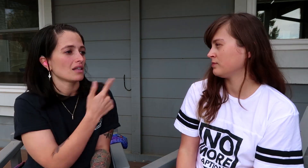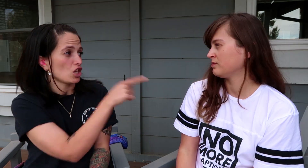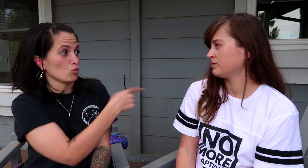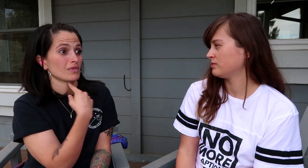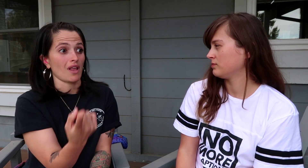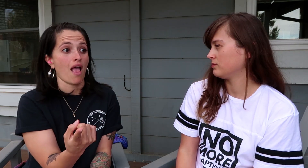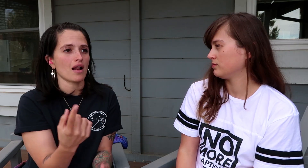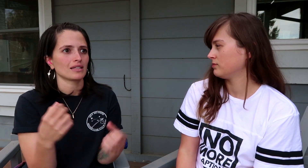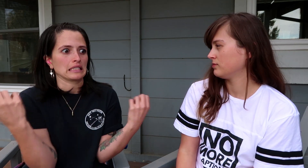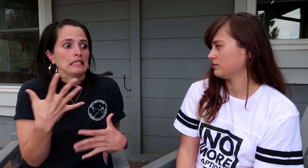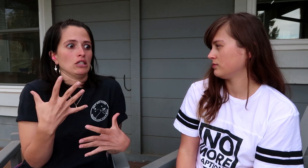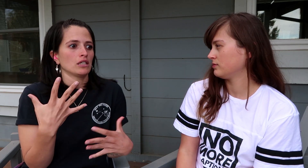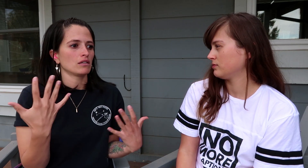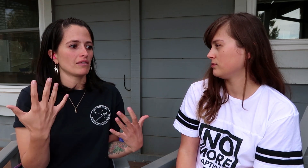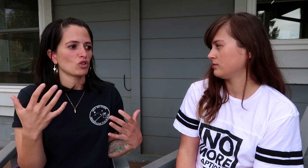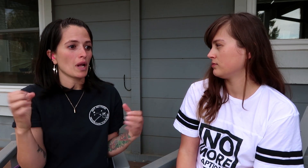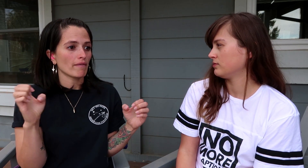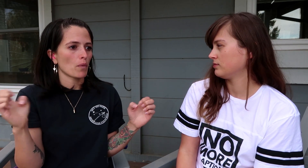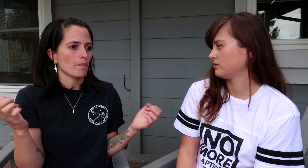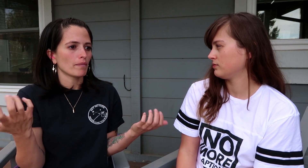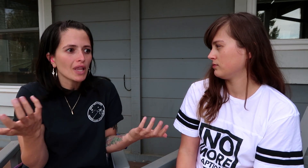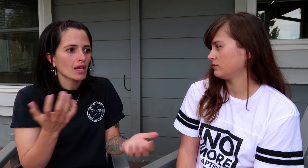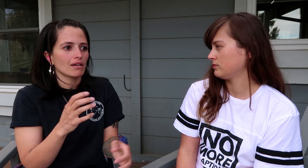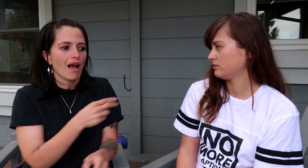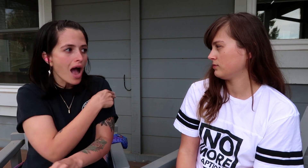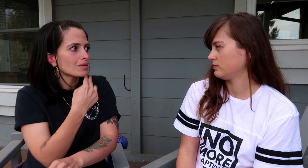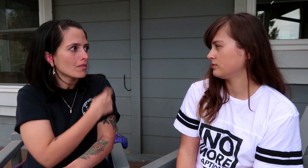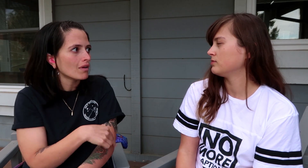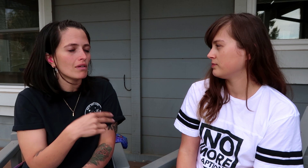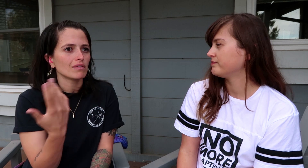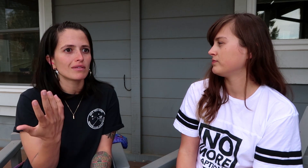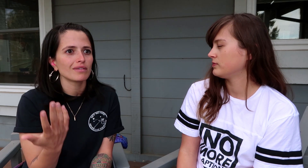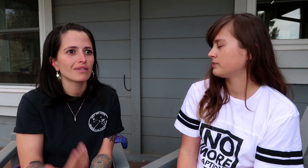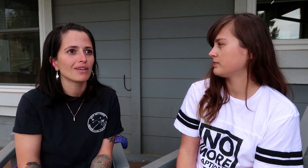J: Like you said, it's scary when you have an emergency and have to go to the hospital,